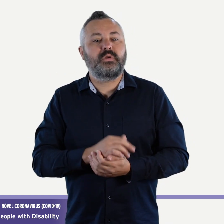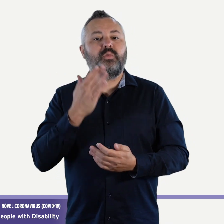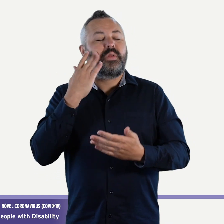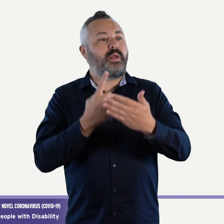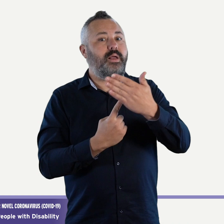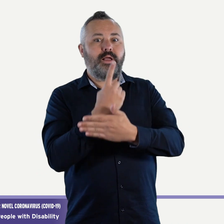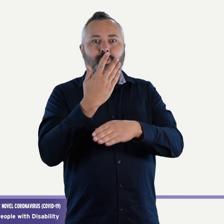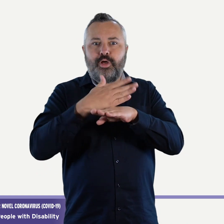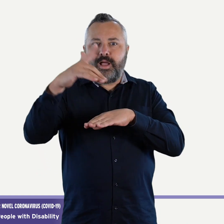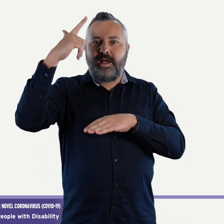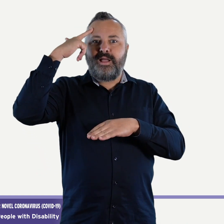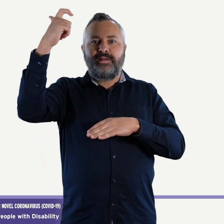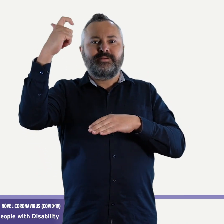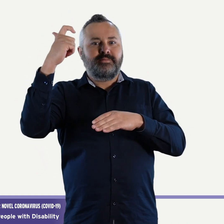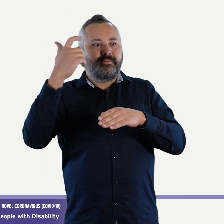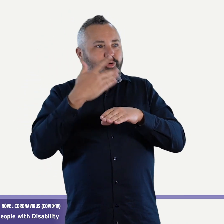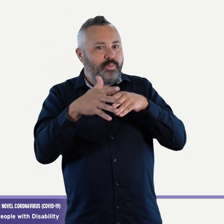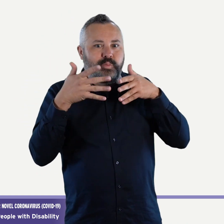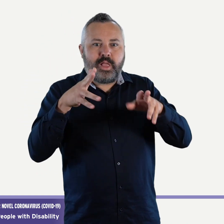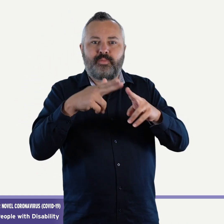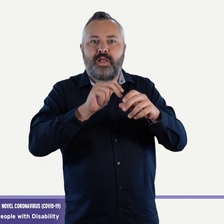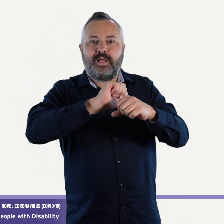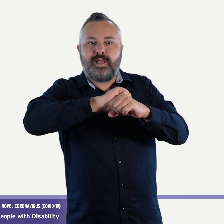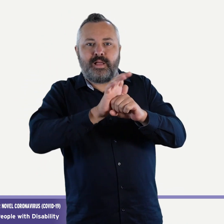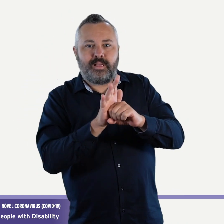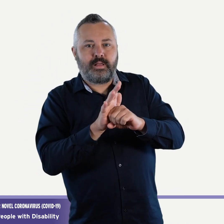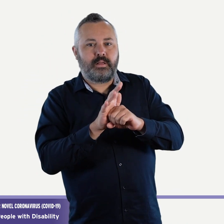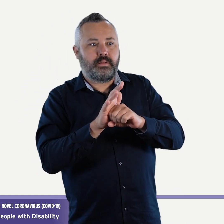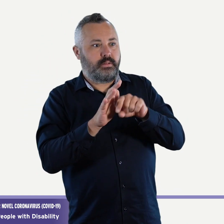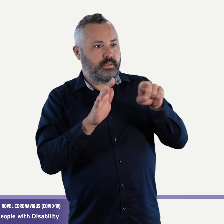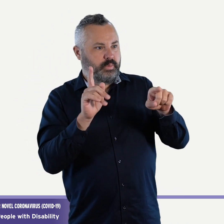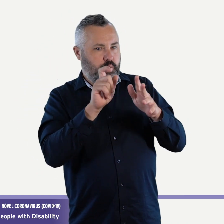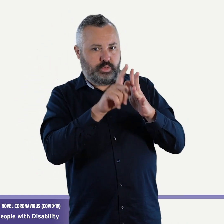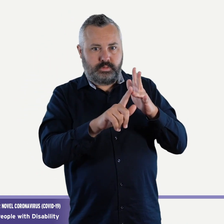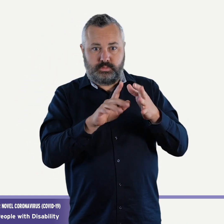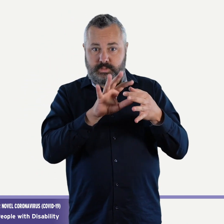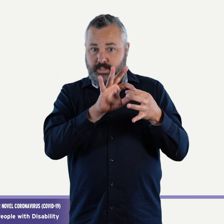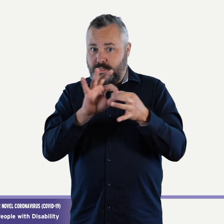As new evidence and recommendations for how to manage the COVID-19 pandemic emerge,